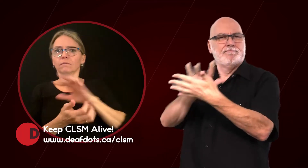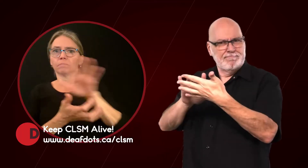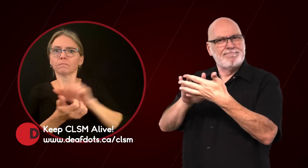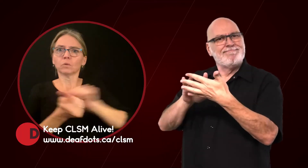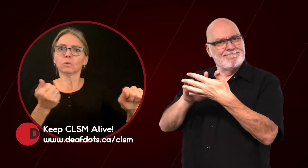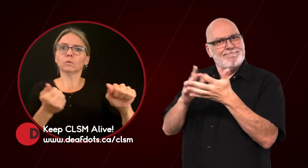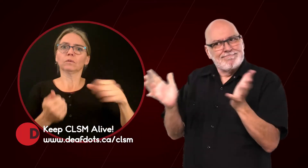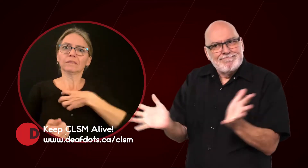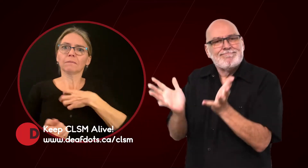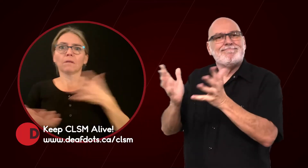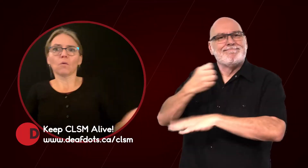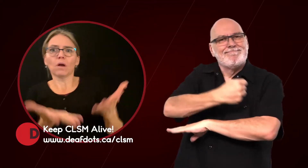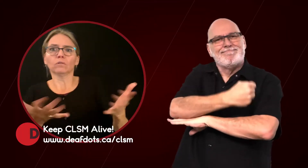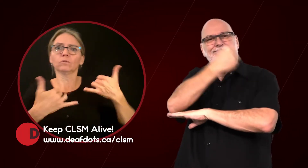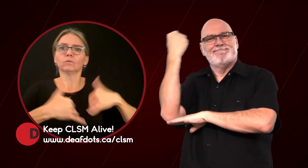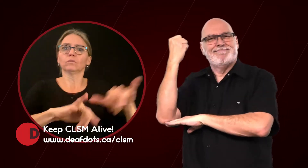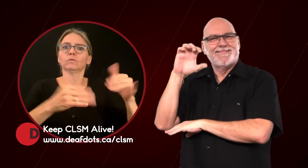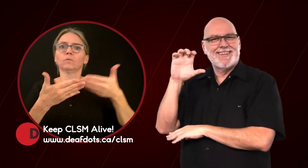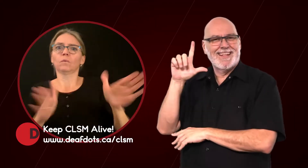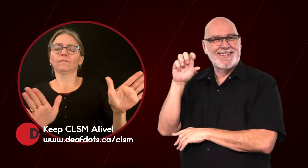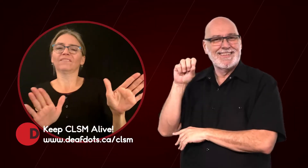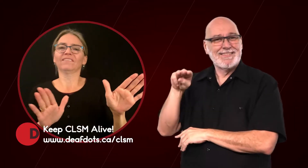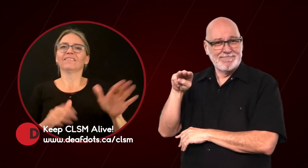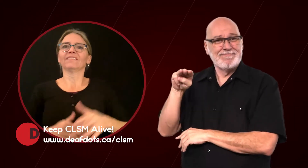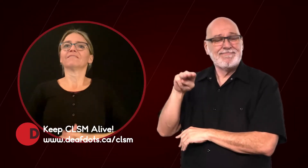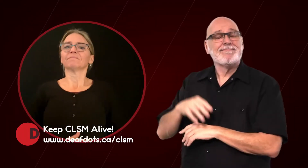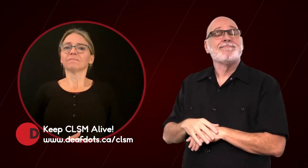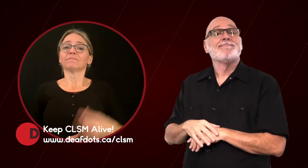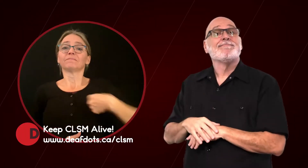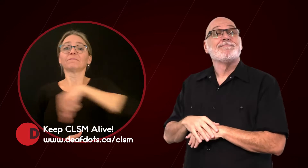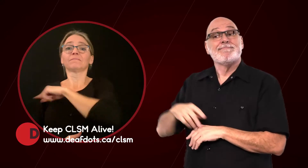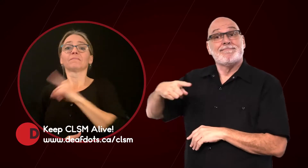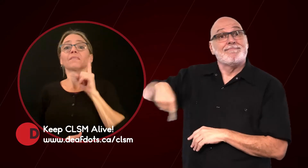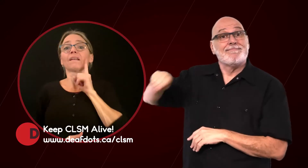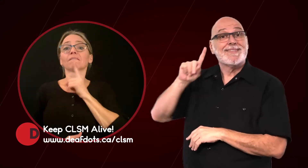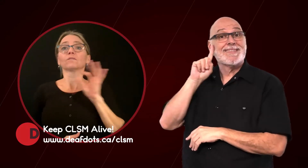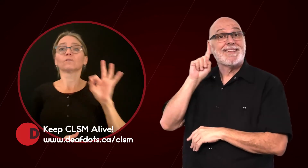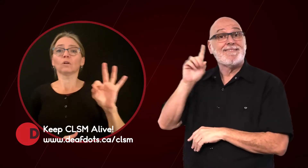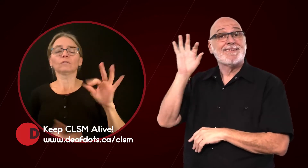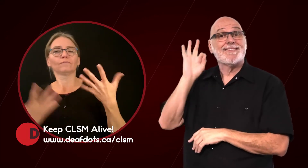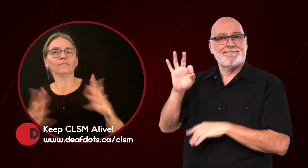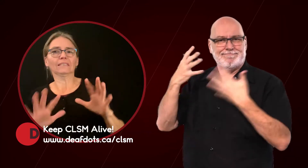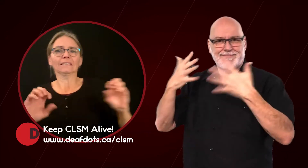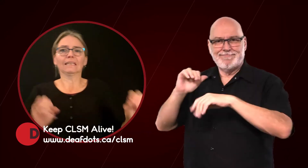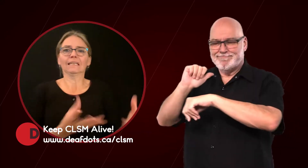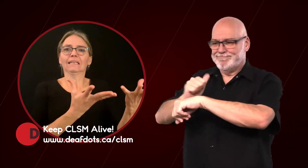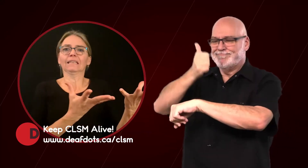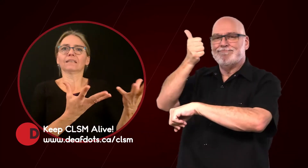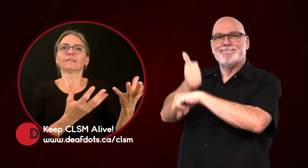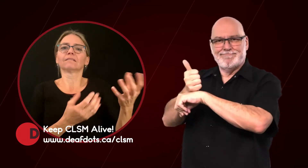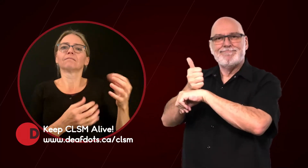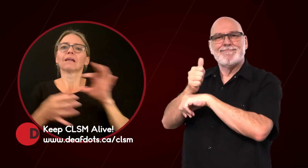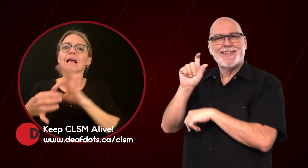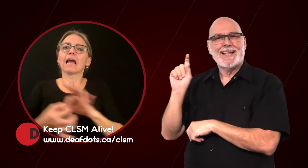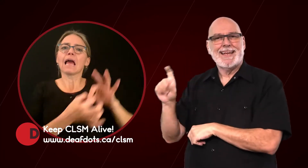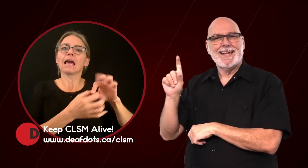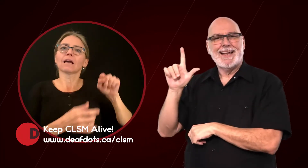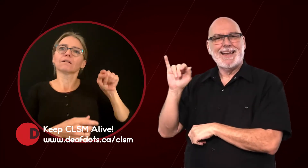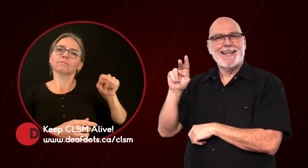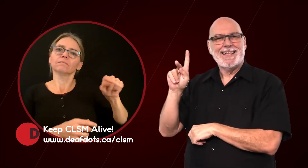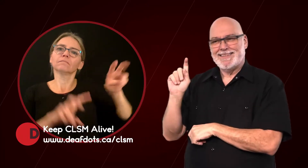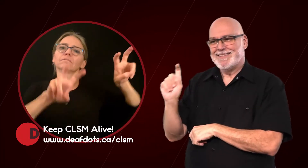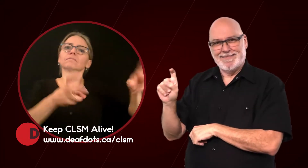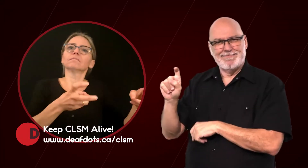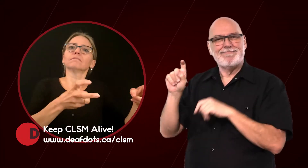the deficit and keep CLSM alive, DeafDots has set up the link to